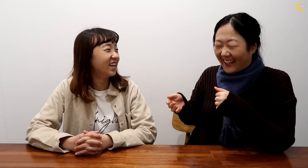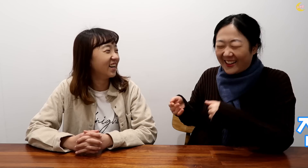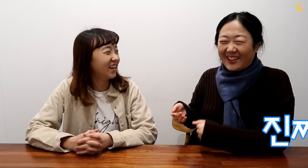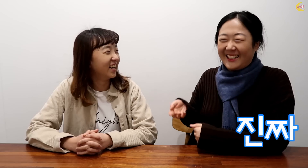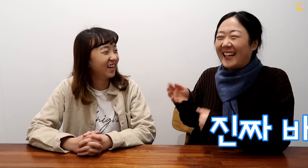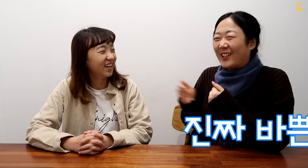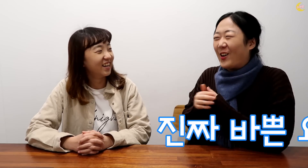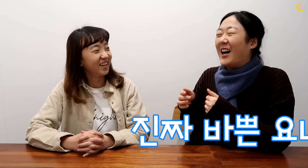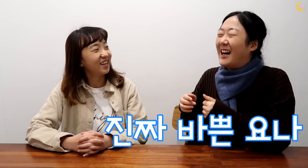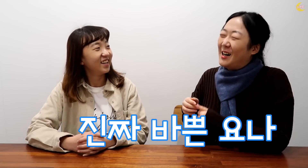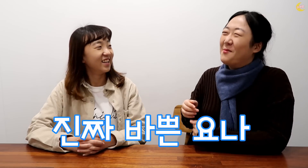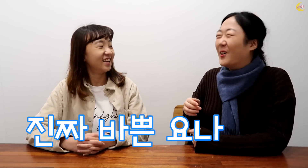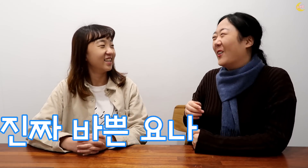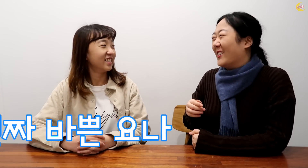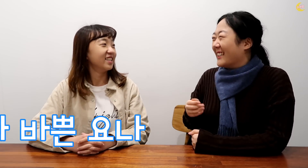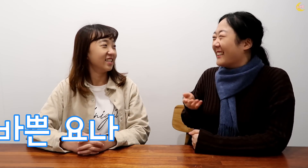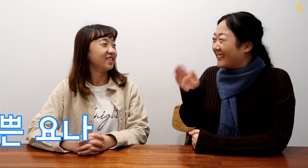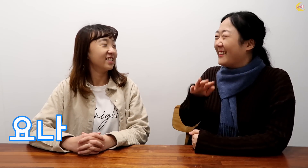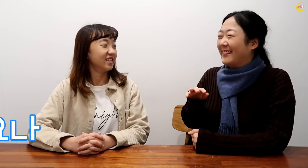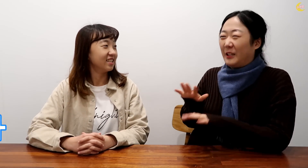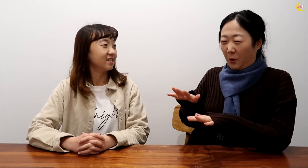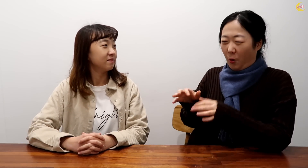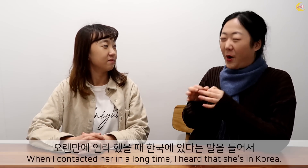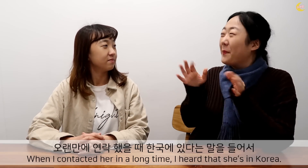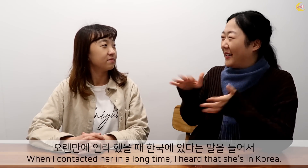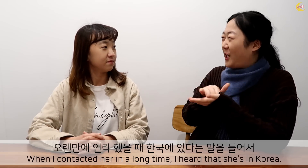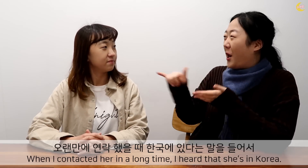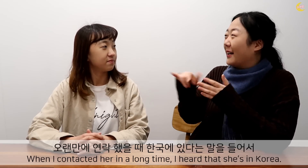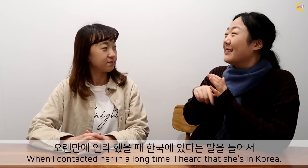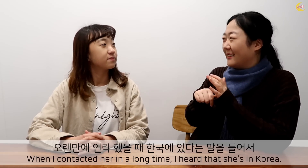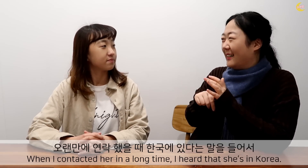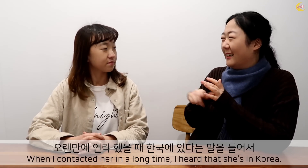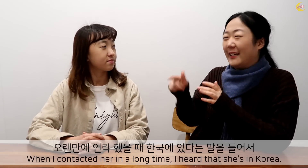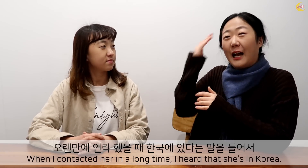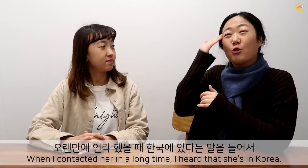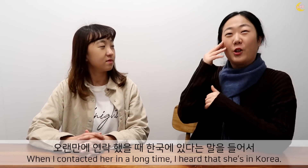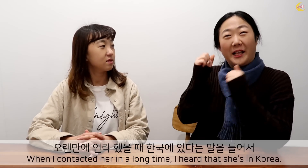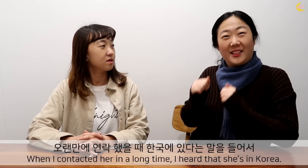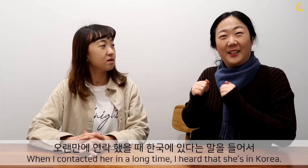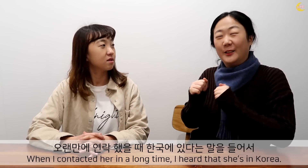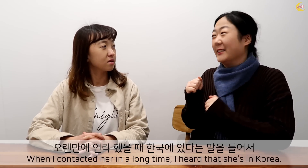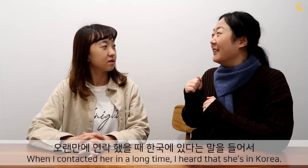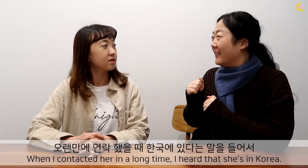When I contacted her in a long time,